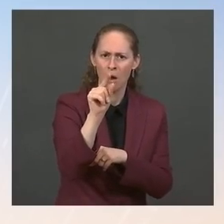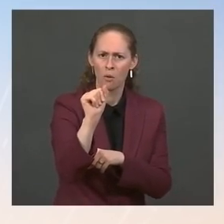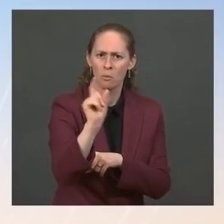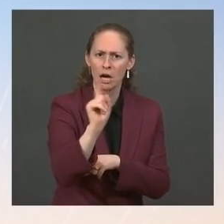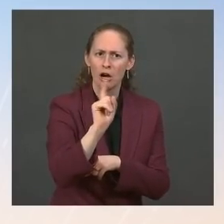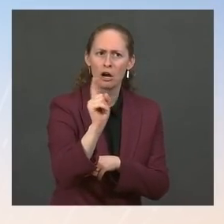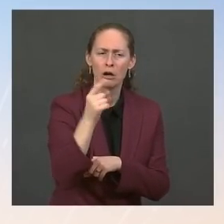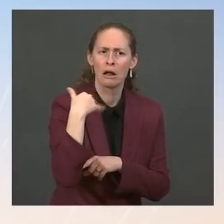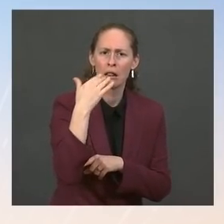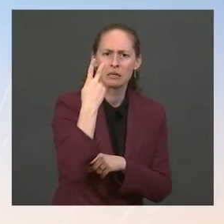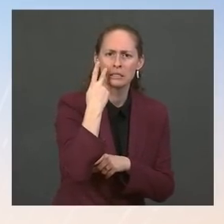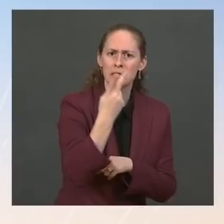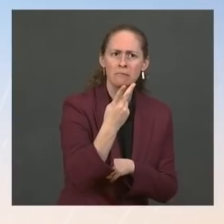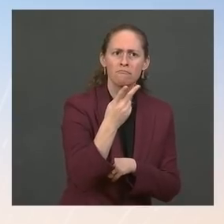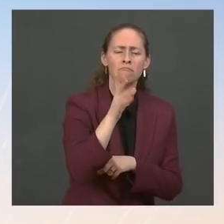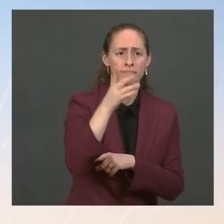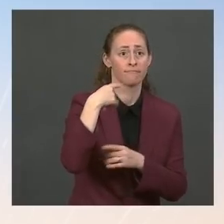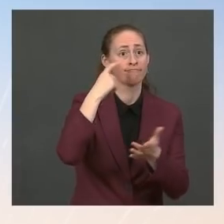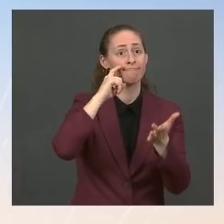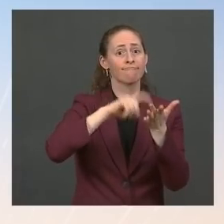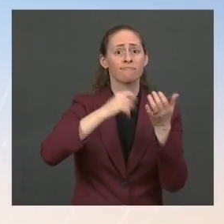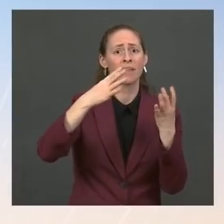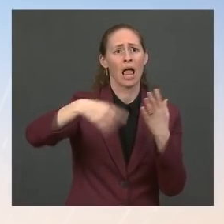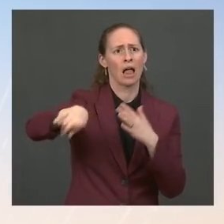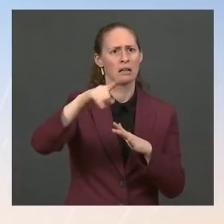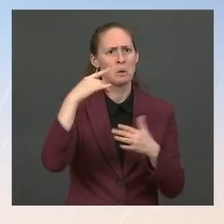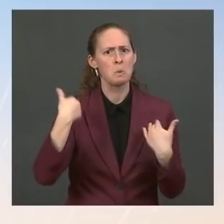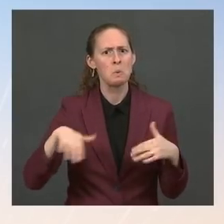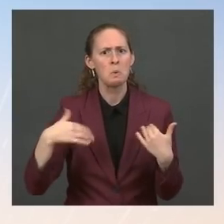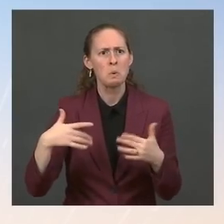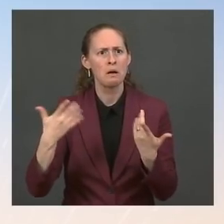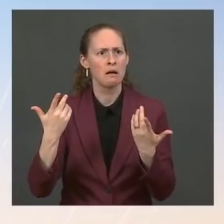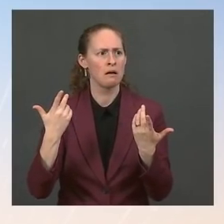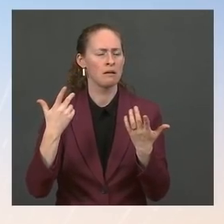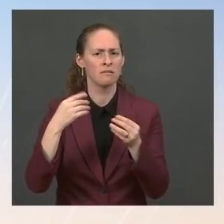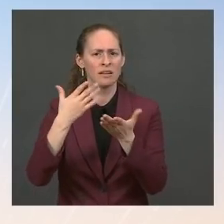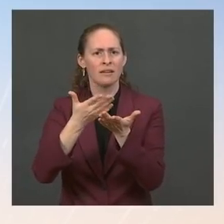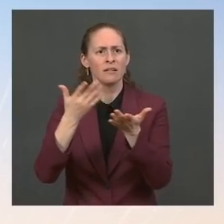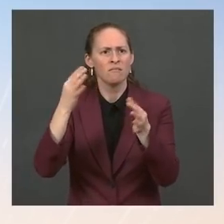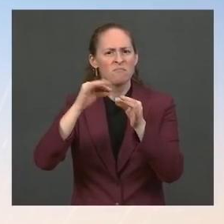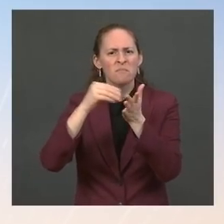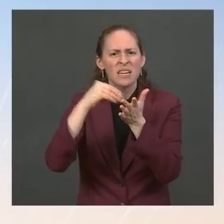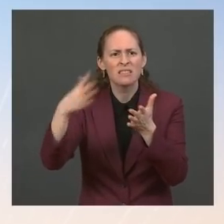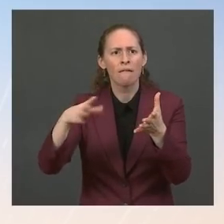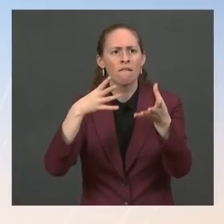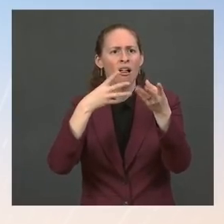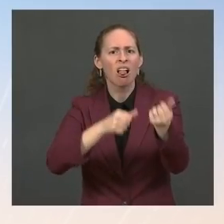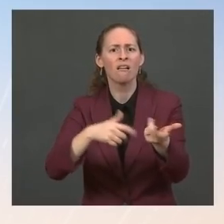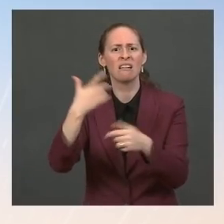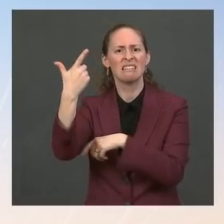and other childcare costs, et cetera -- that this is a good time to change careers and look for a new job. So, we're also seeing that,